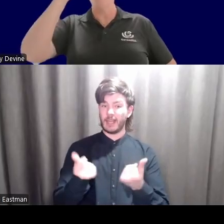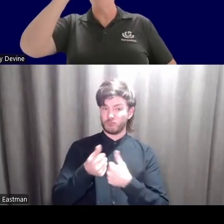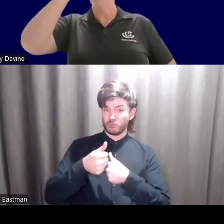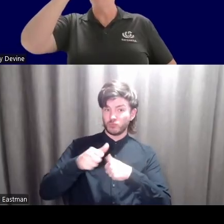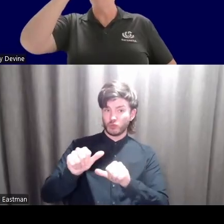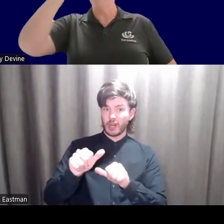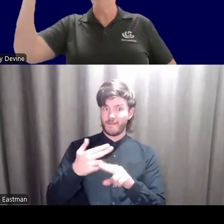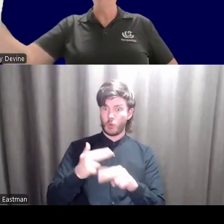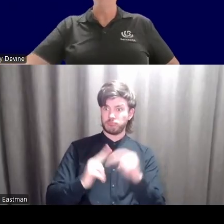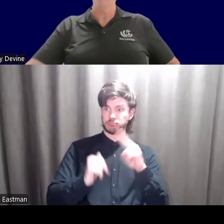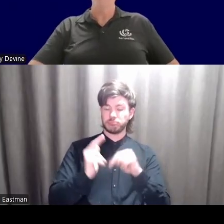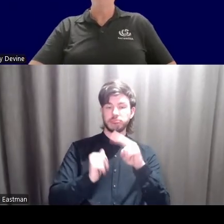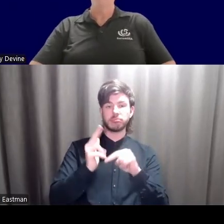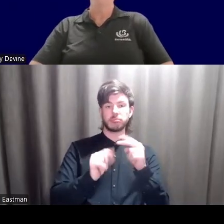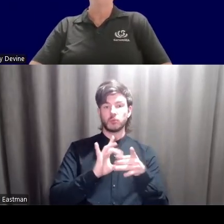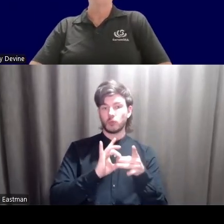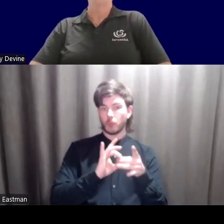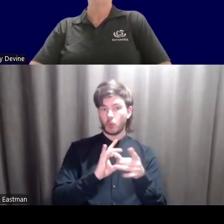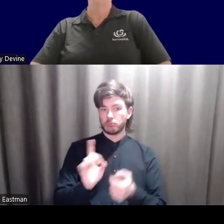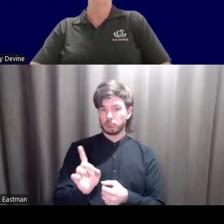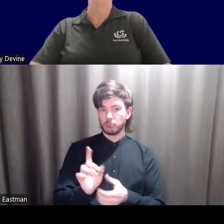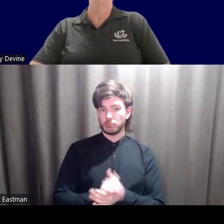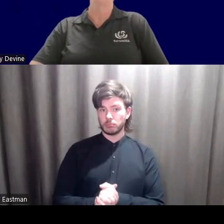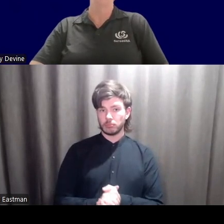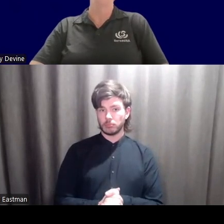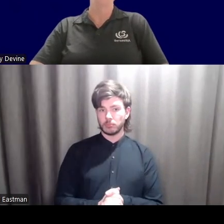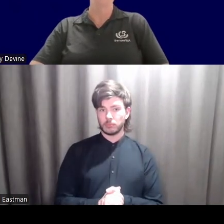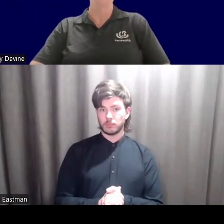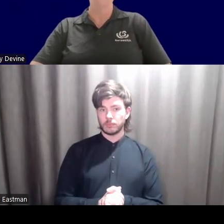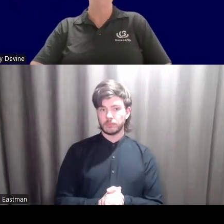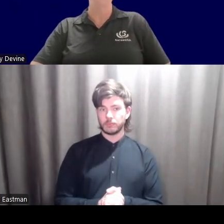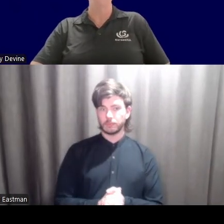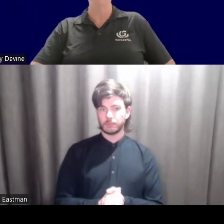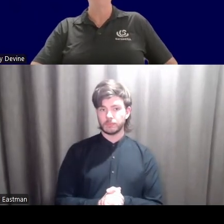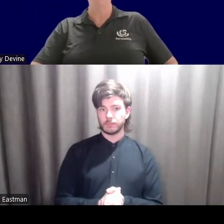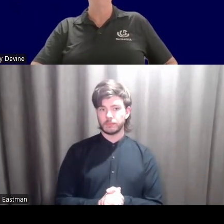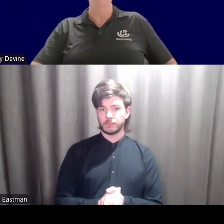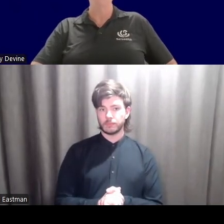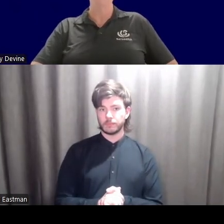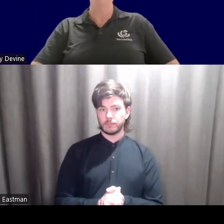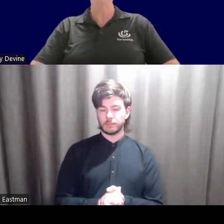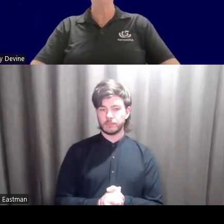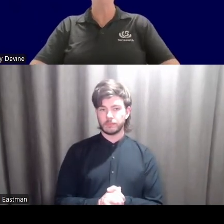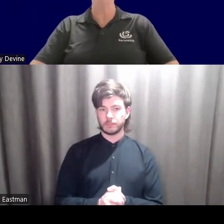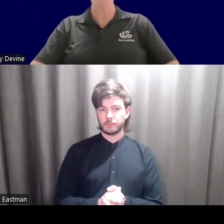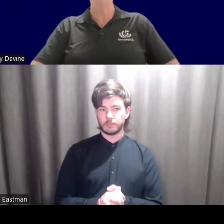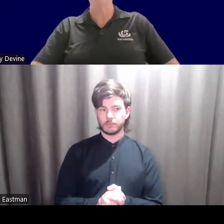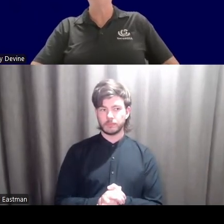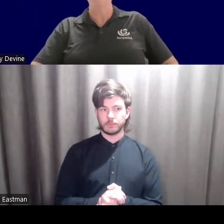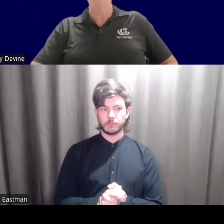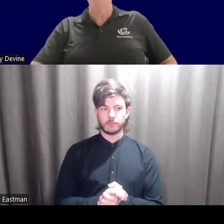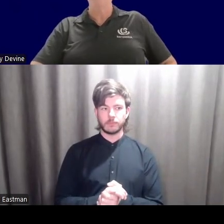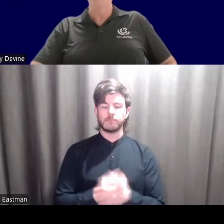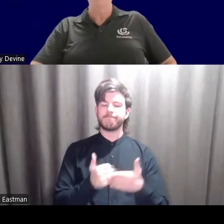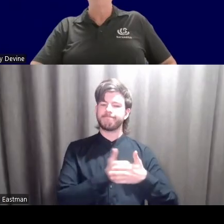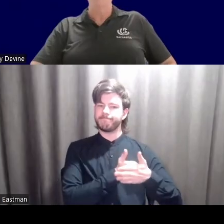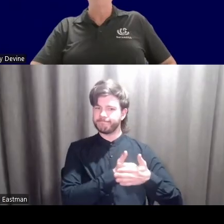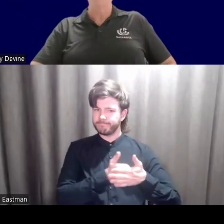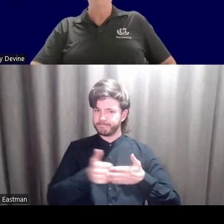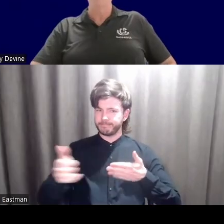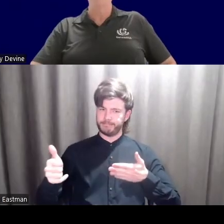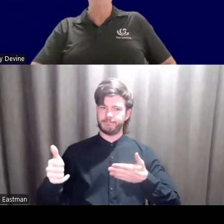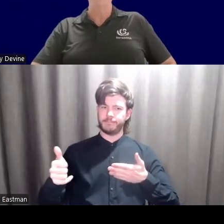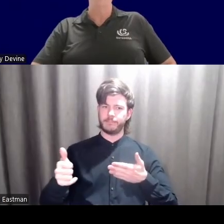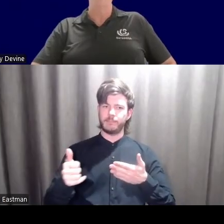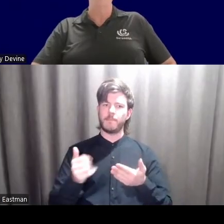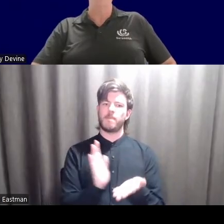rapport building would be looking at presence in action, so the consistency of presence being